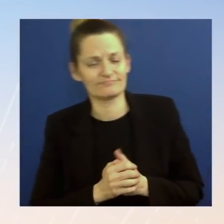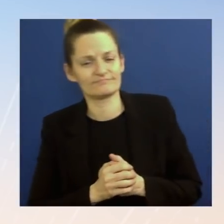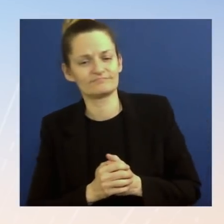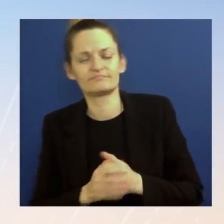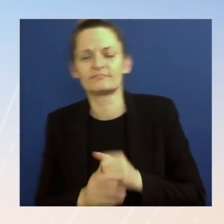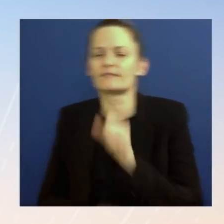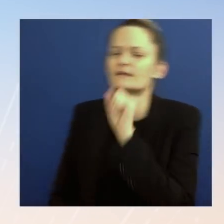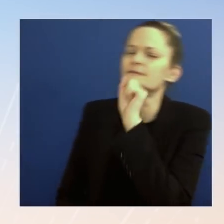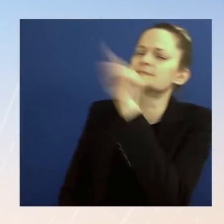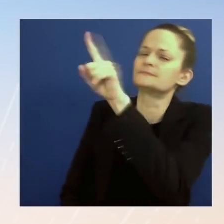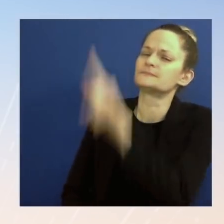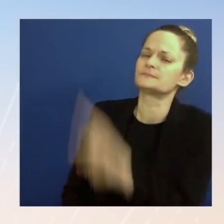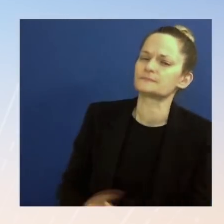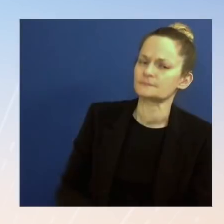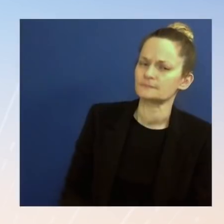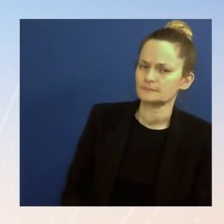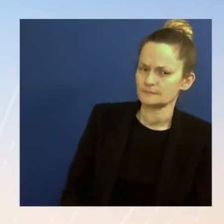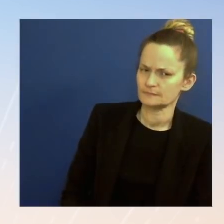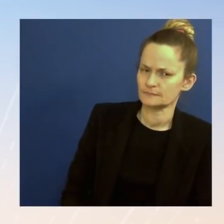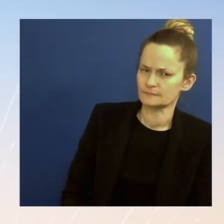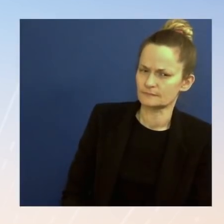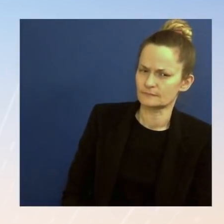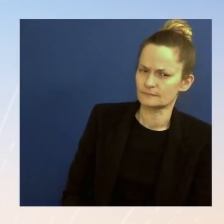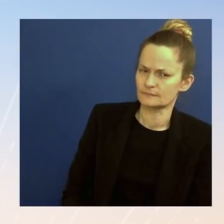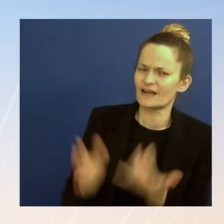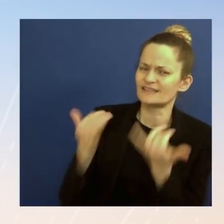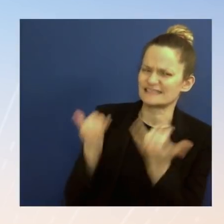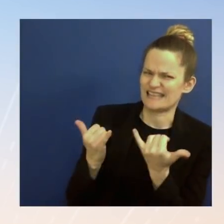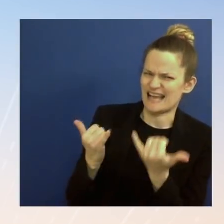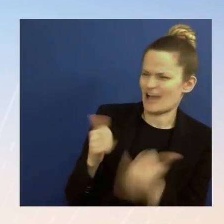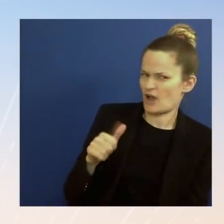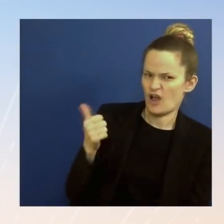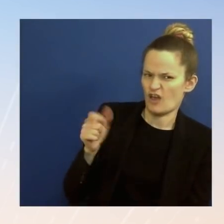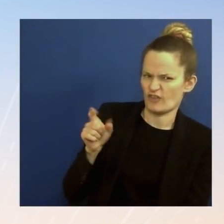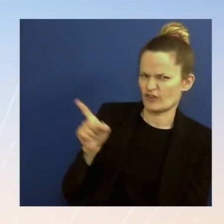China, Iran, North Korea -- are also testing the West,